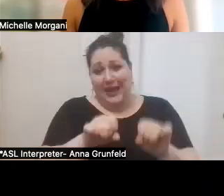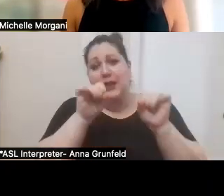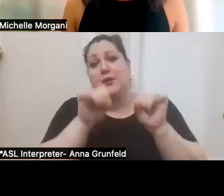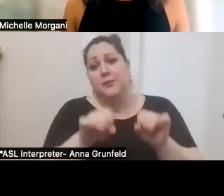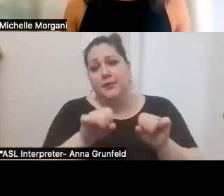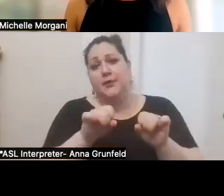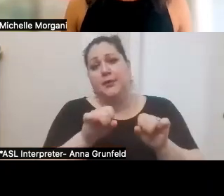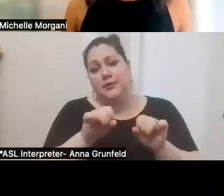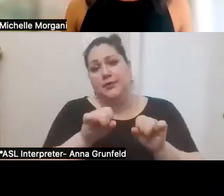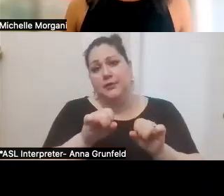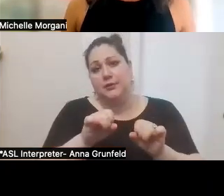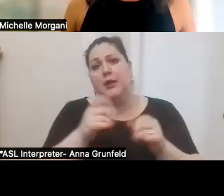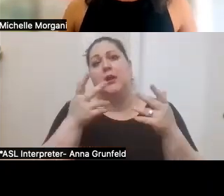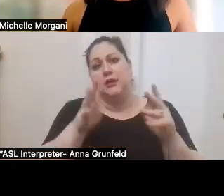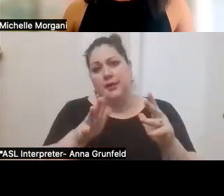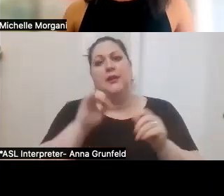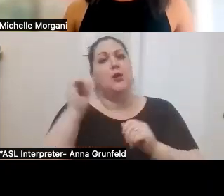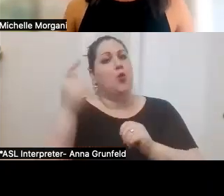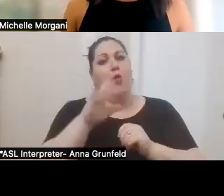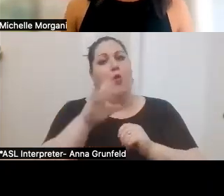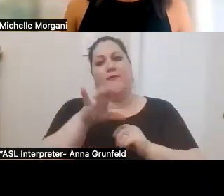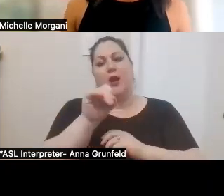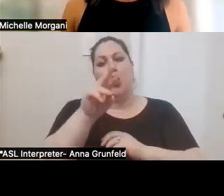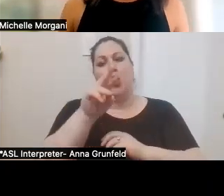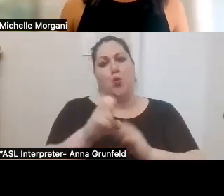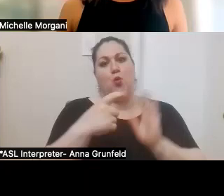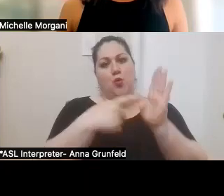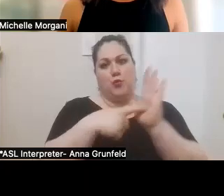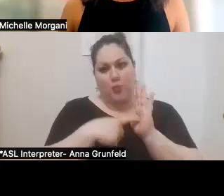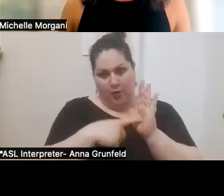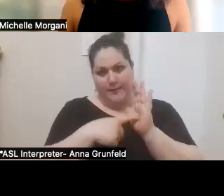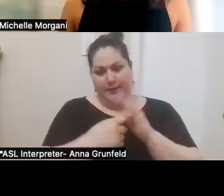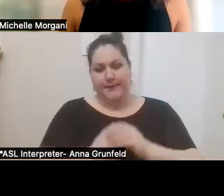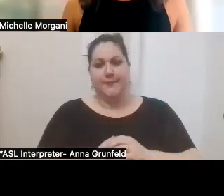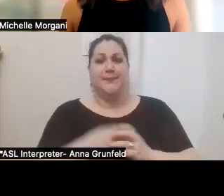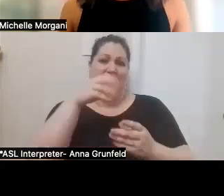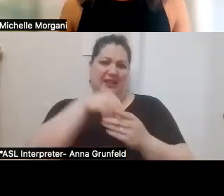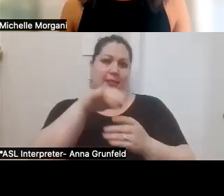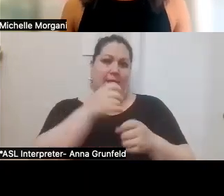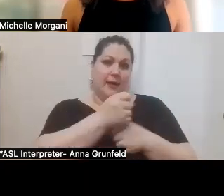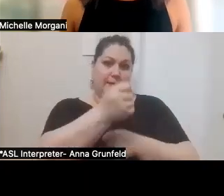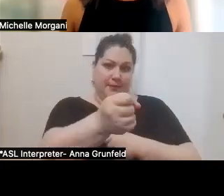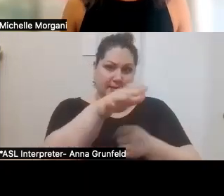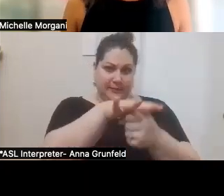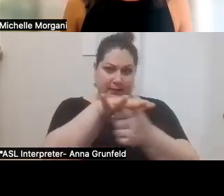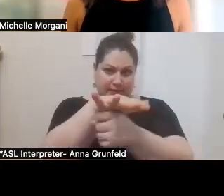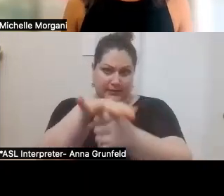a program, all of their core competencies within that placement site. So again, knowing the site is a really important